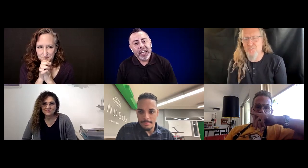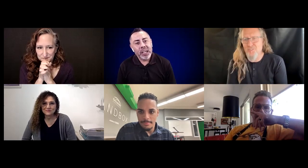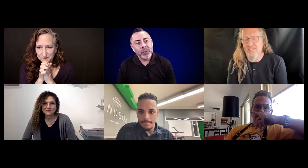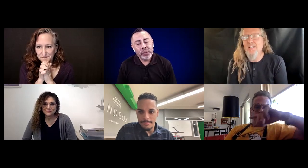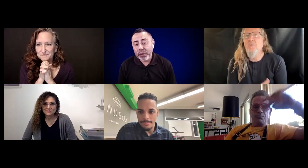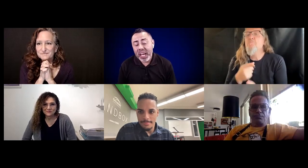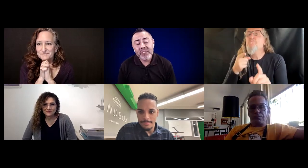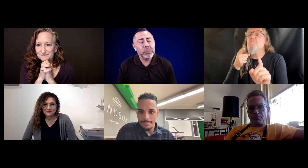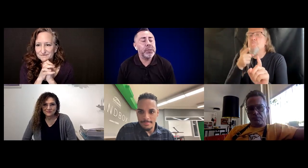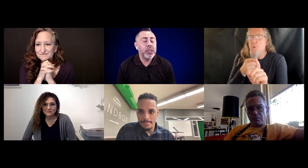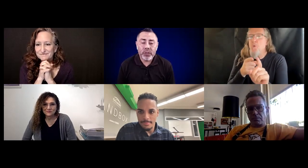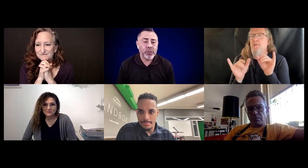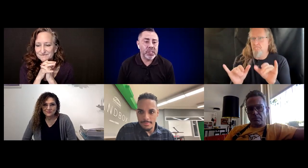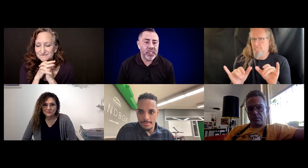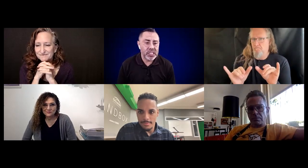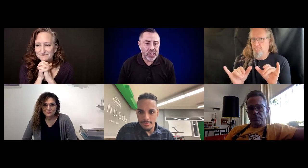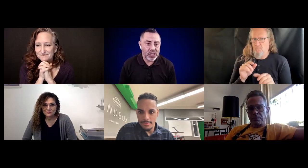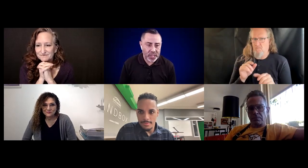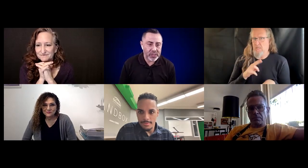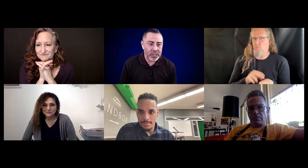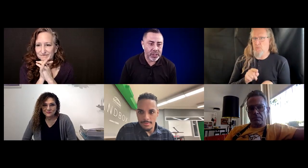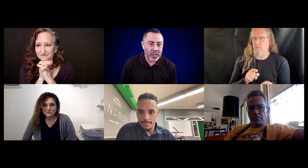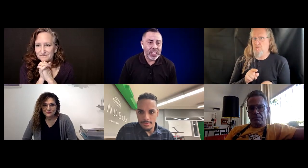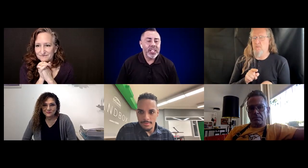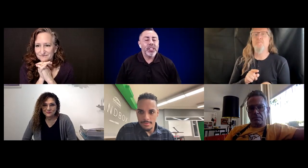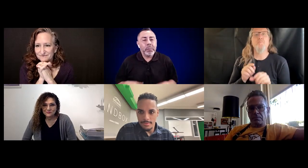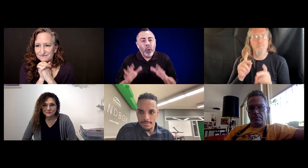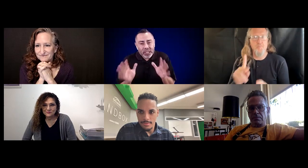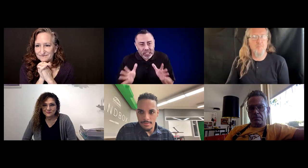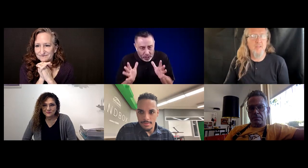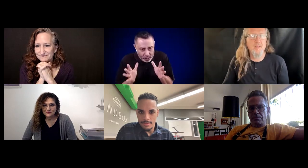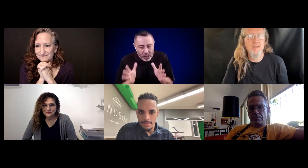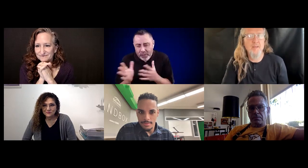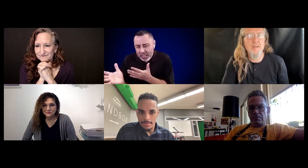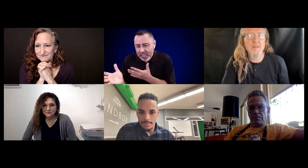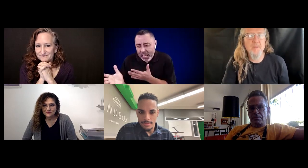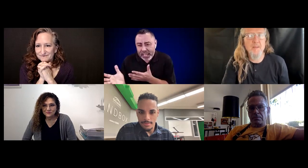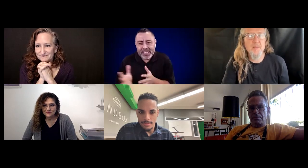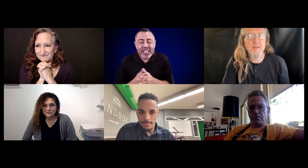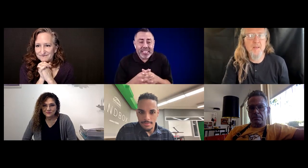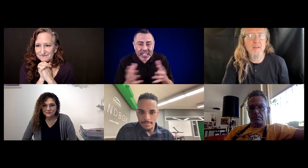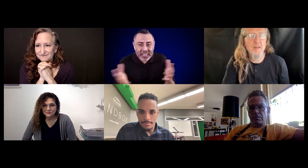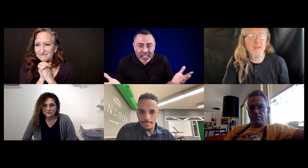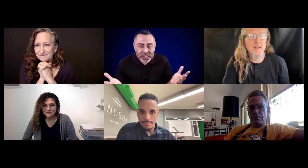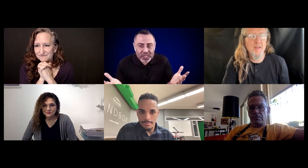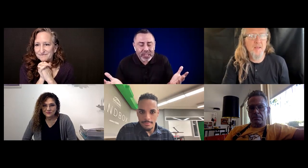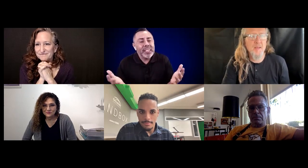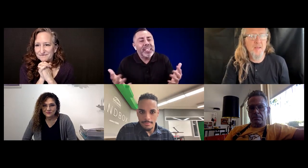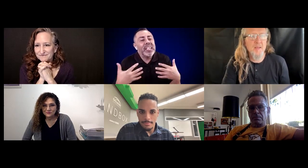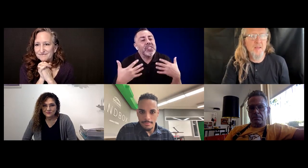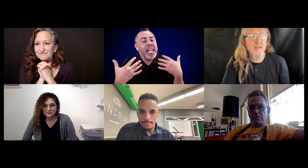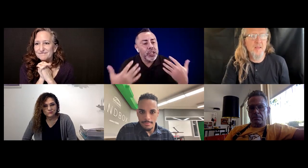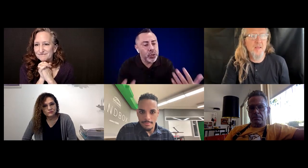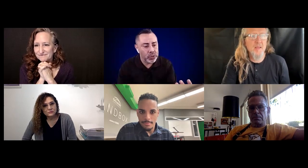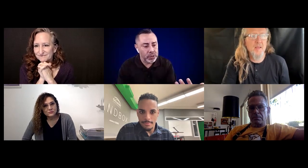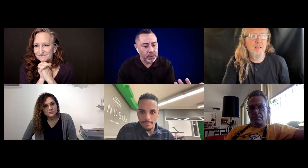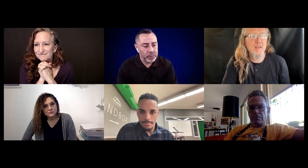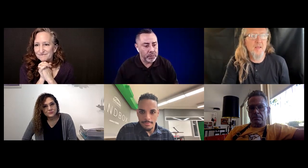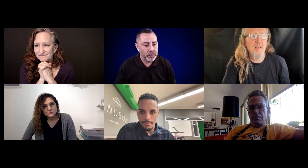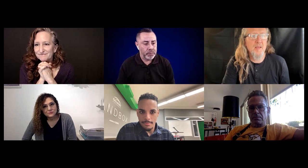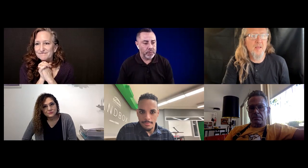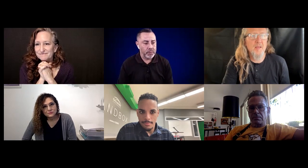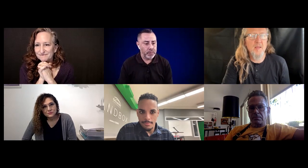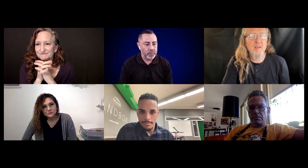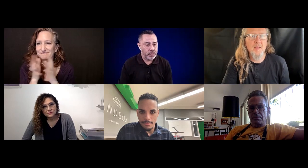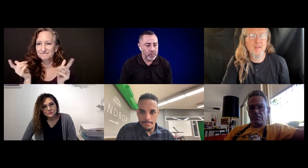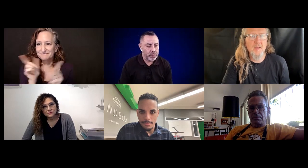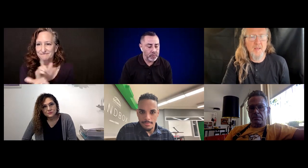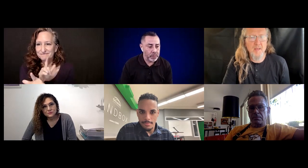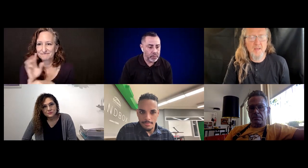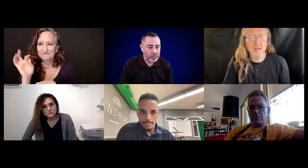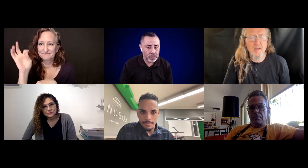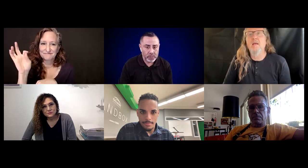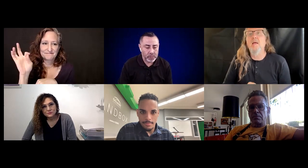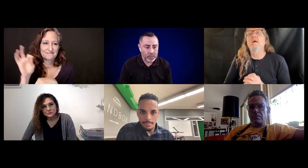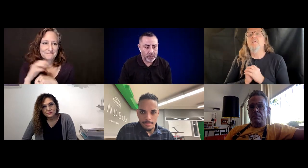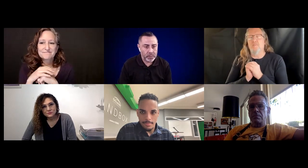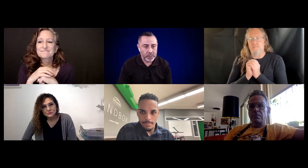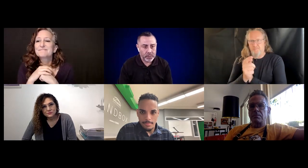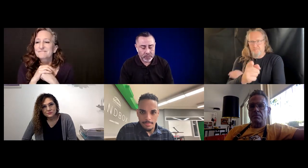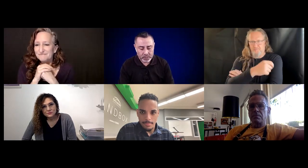There. The point of this slide is that sign language is natural